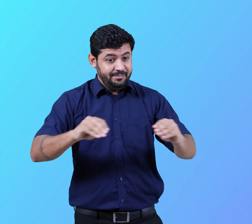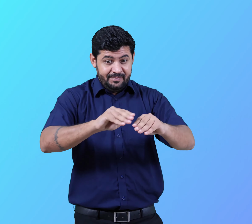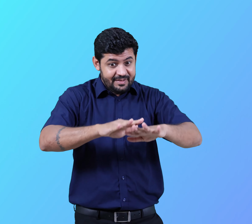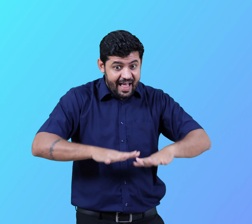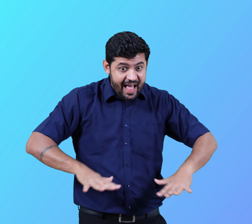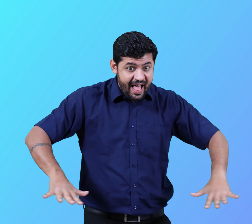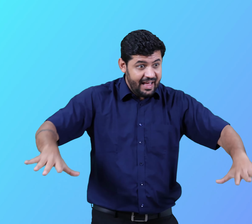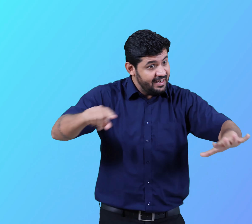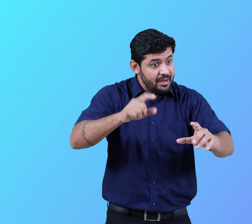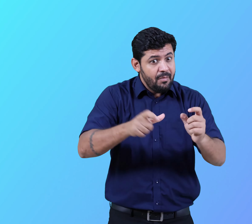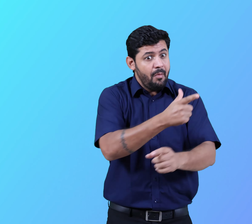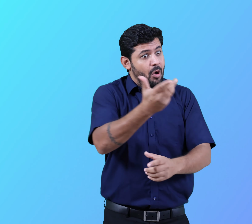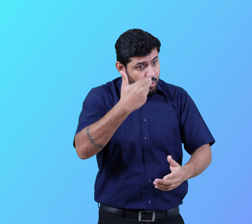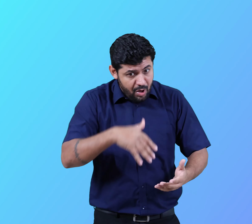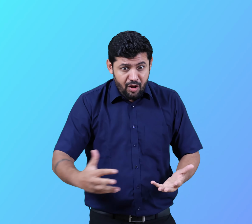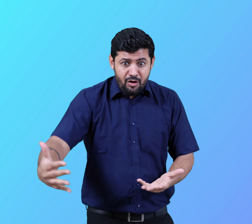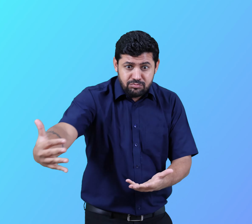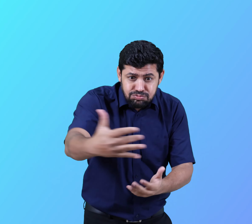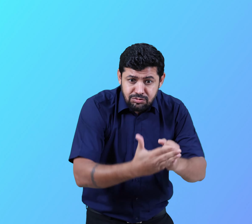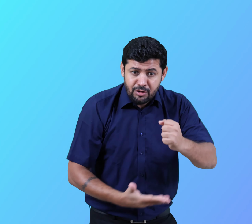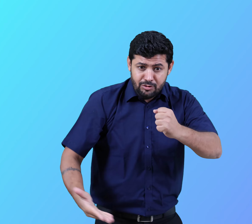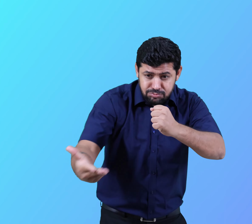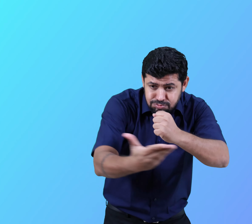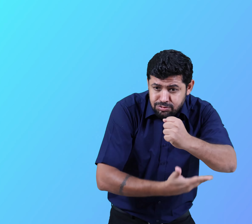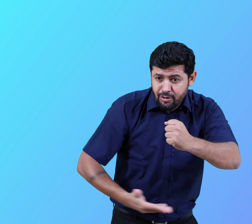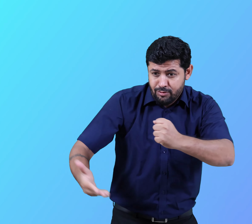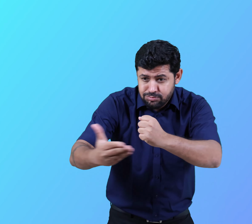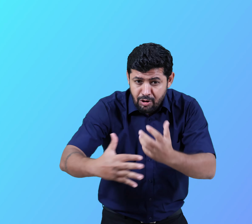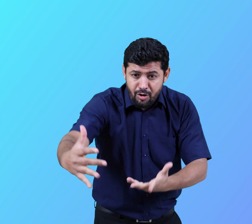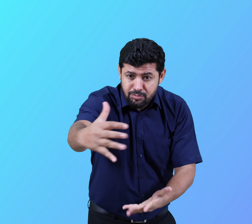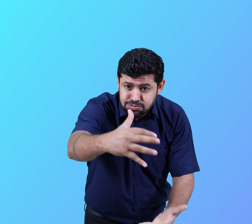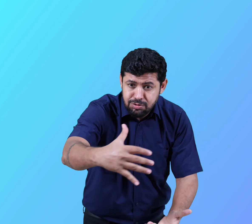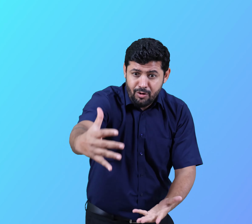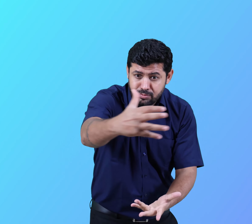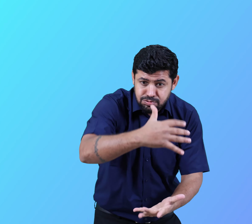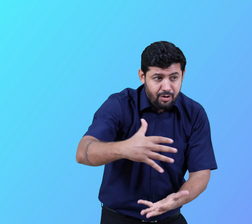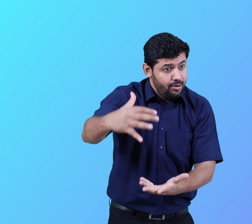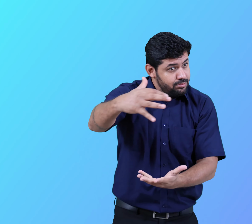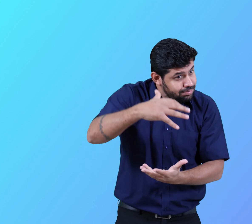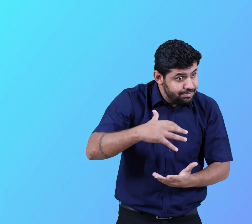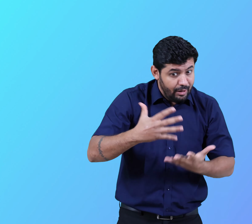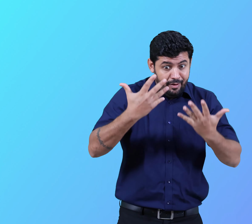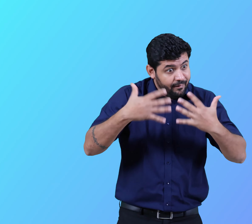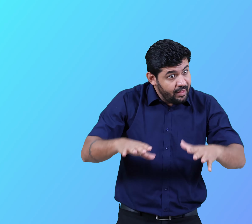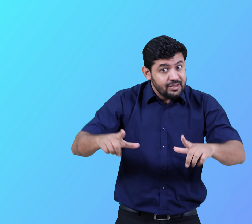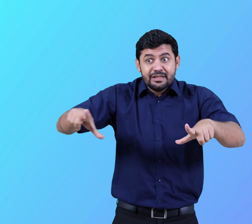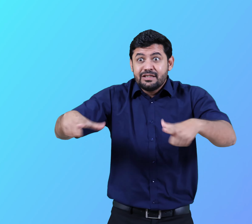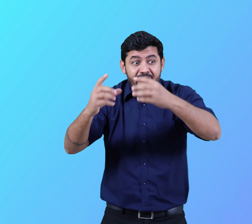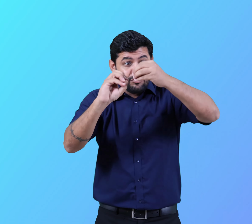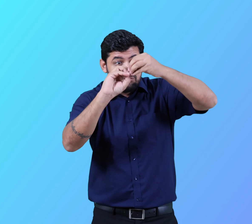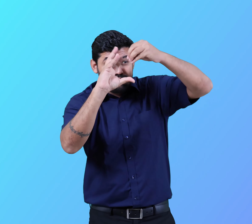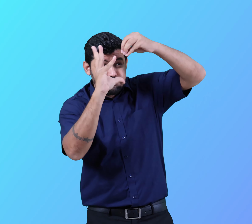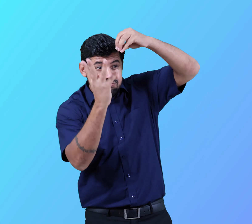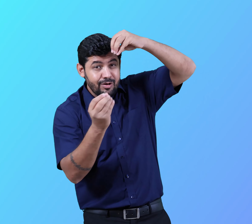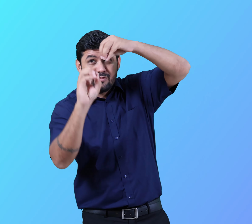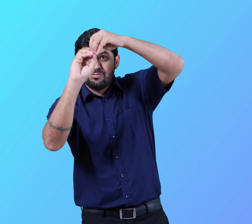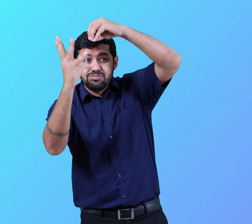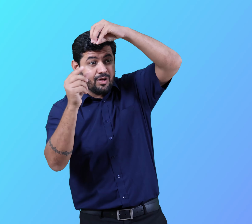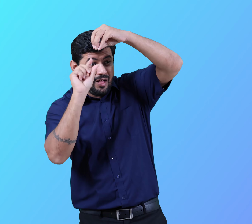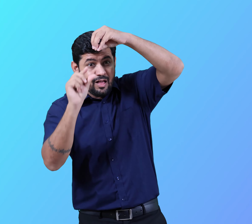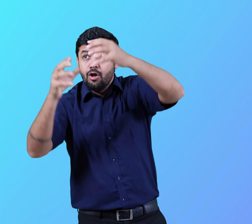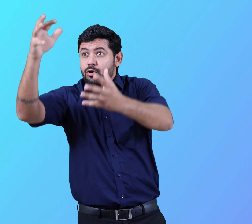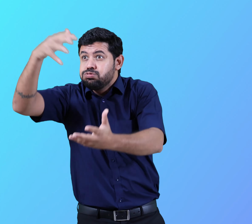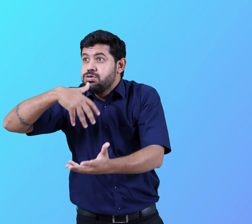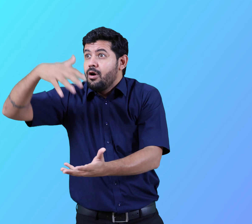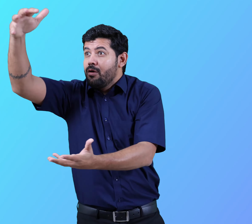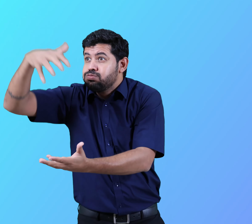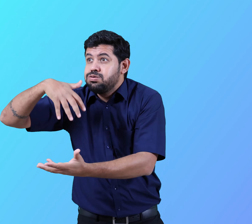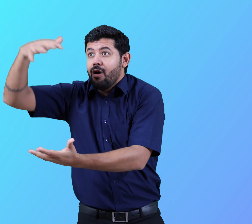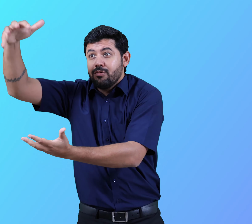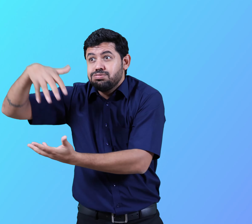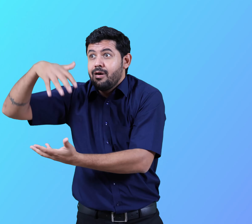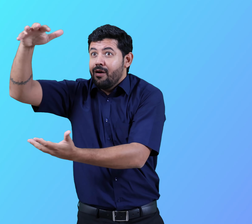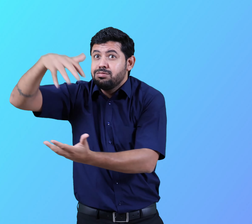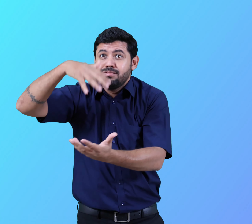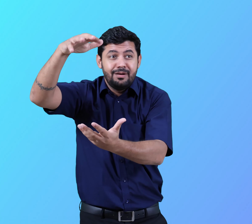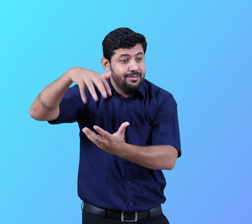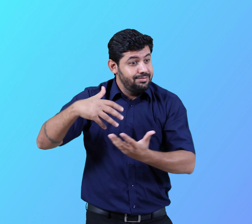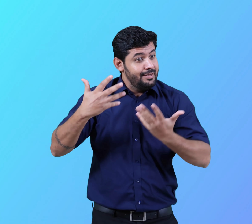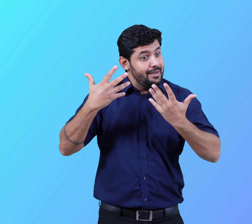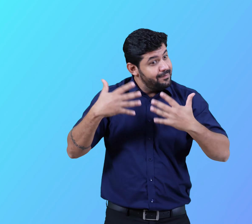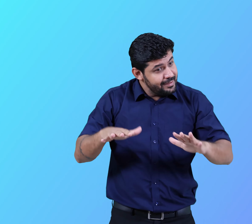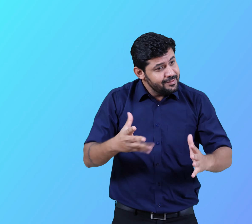Your threshing will continue until it is time to gather grapes.